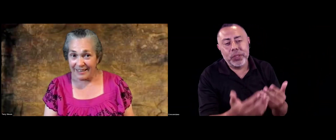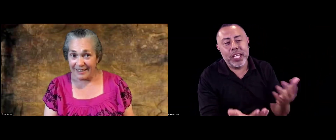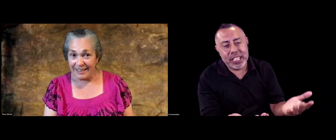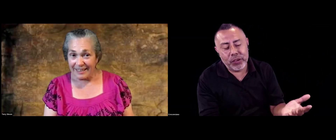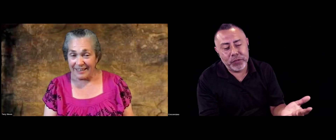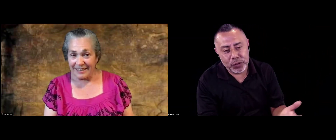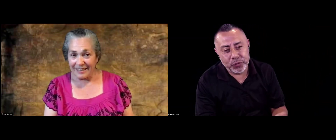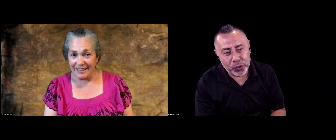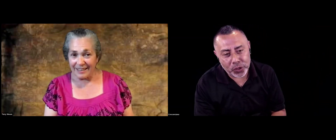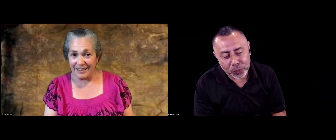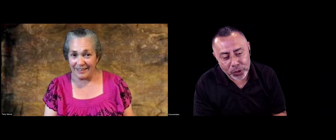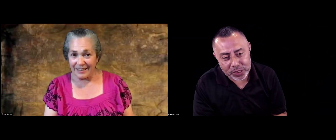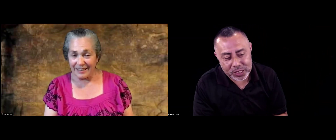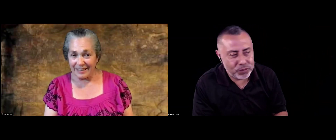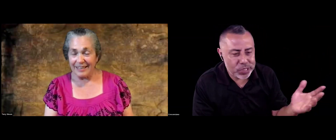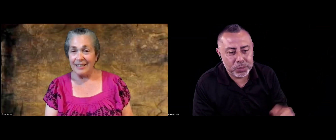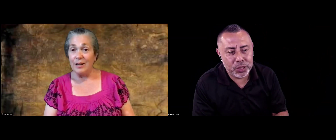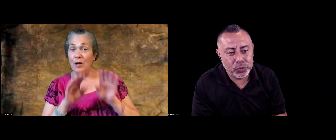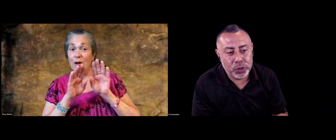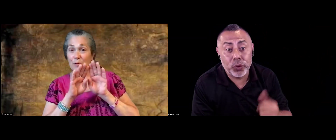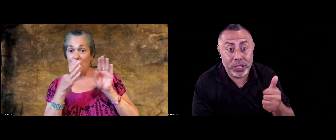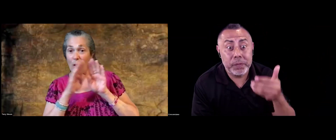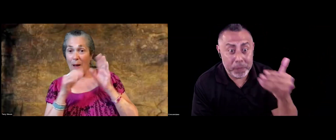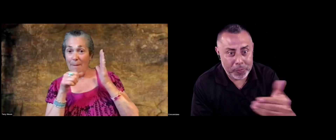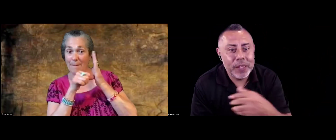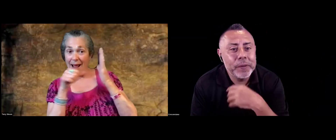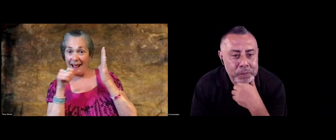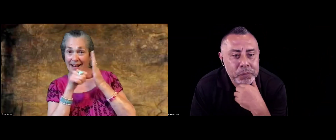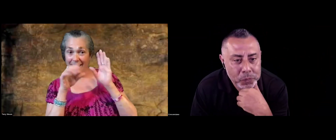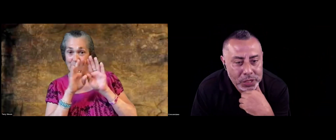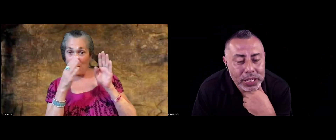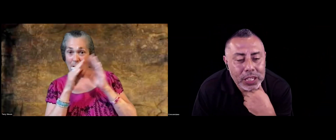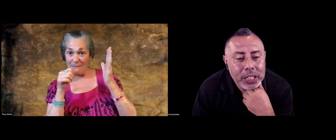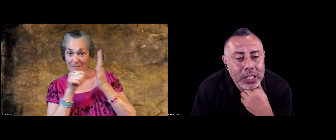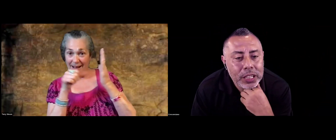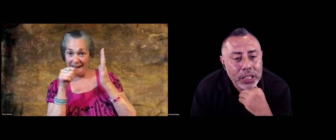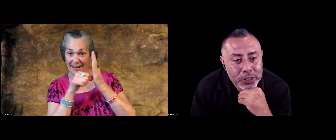And for example, that's how a video phone call works. It's very similar to what we're in.